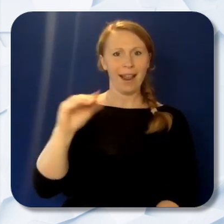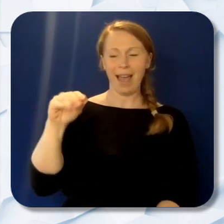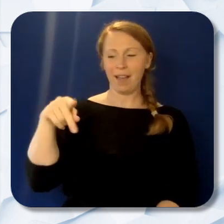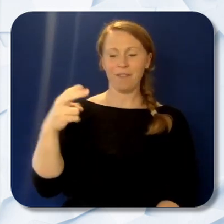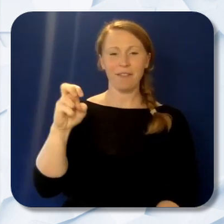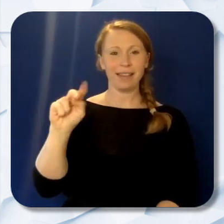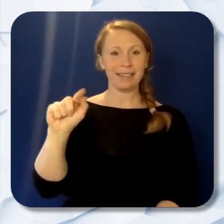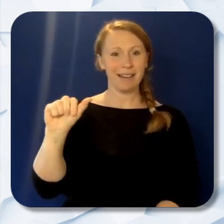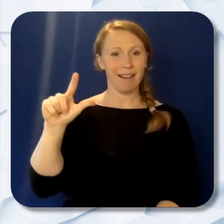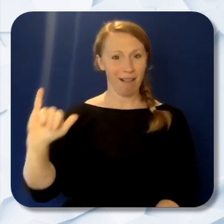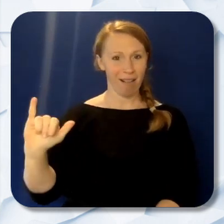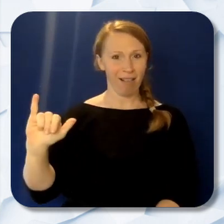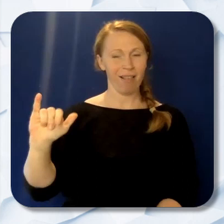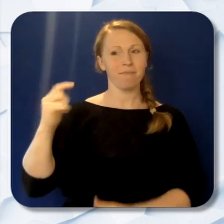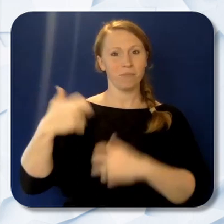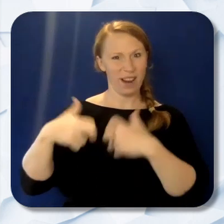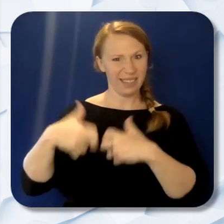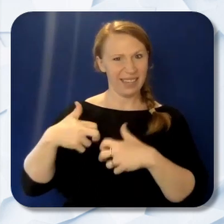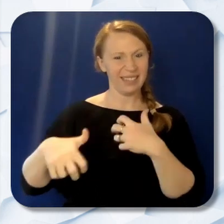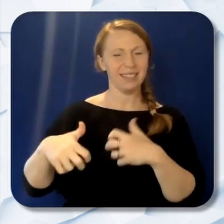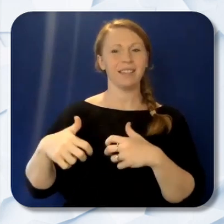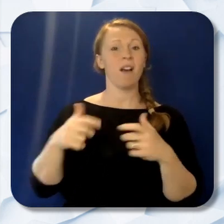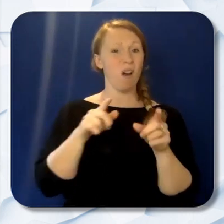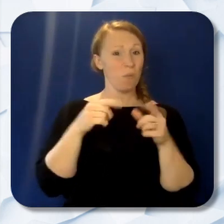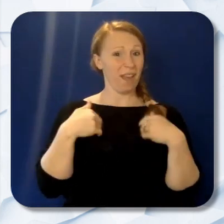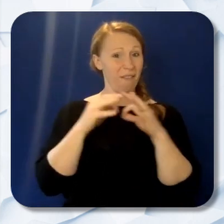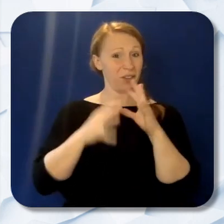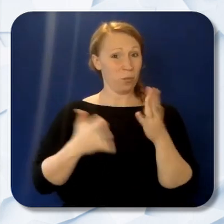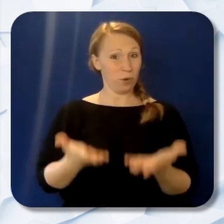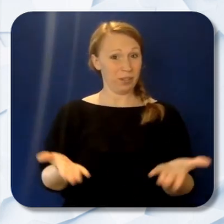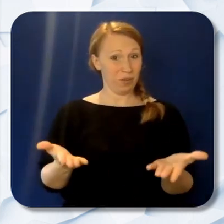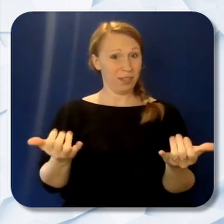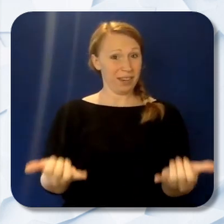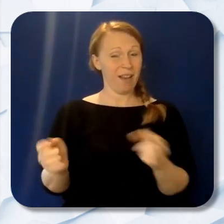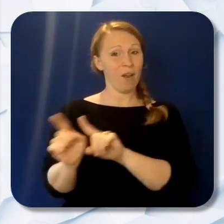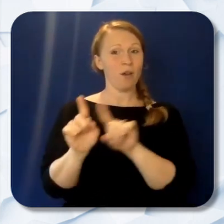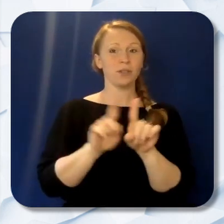interpreters here today, and this Webinar is also being live stream on Facebook live on CDS page,